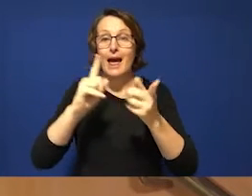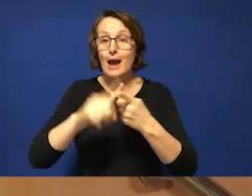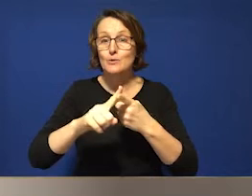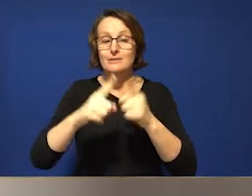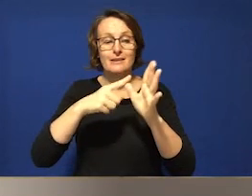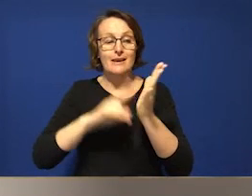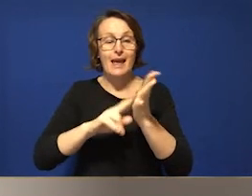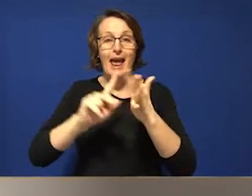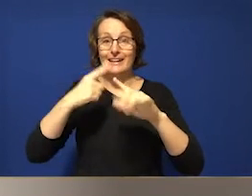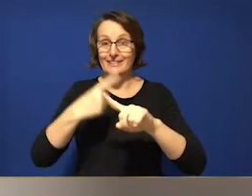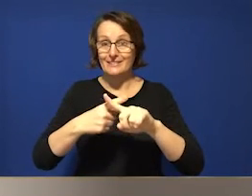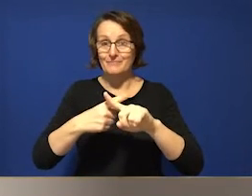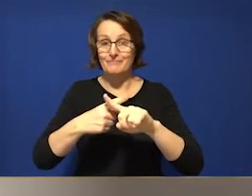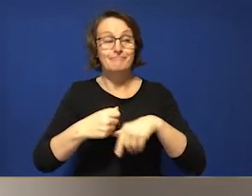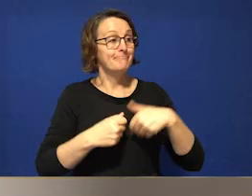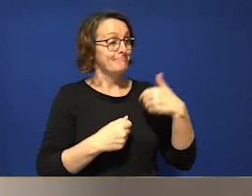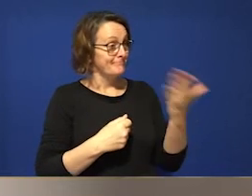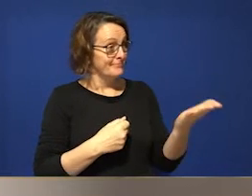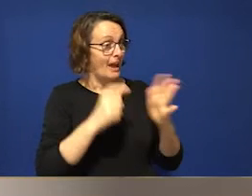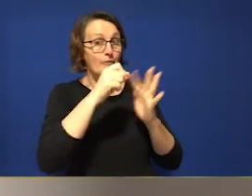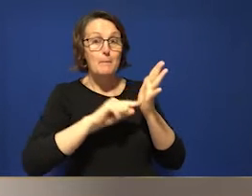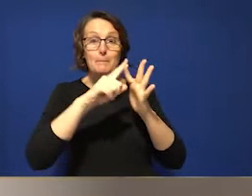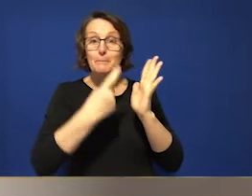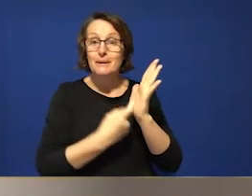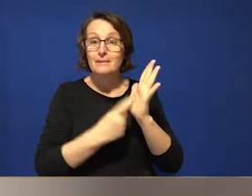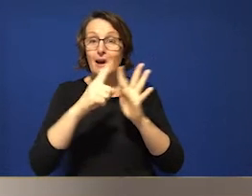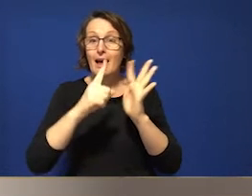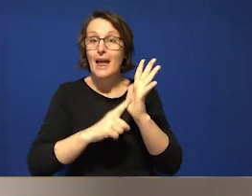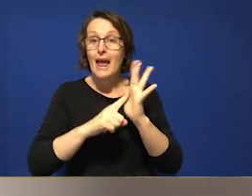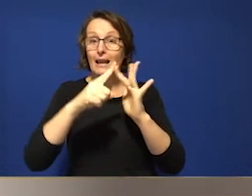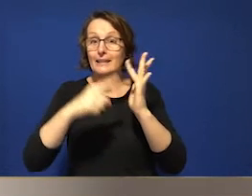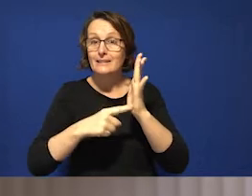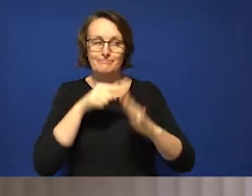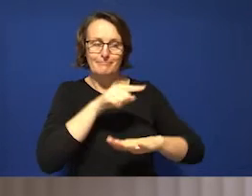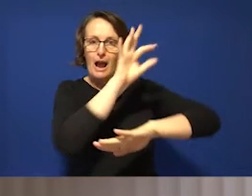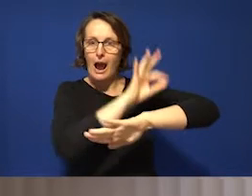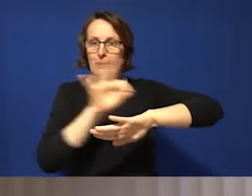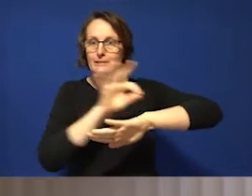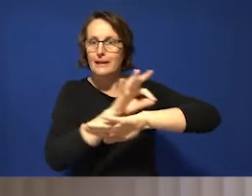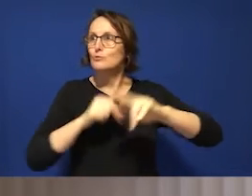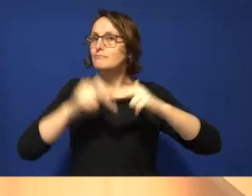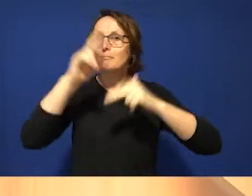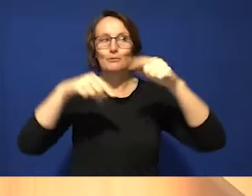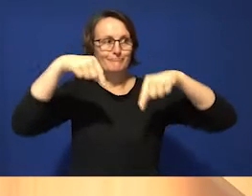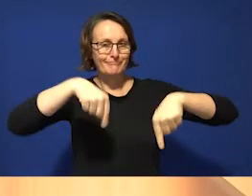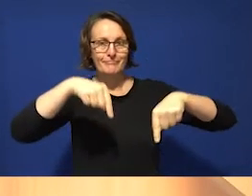The Peter to my left is Peter Elliot, architect of this incredible building. And the Peter to my right, is Peter Lochert,